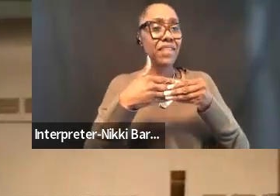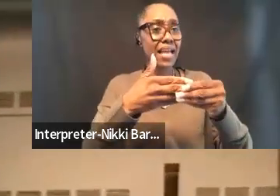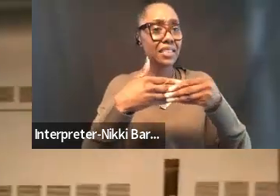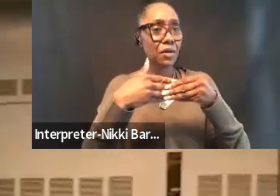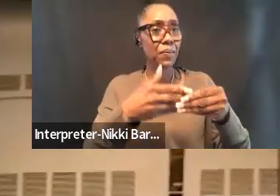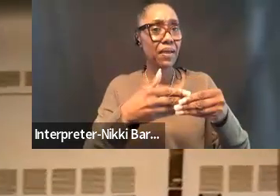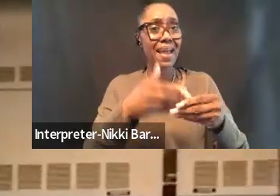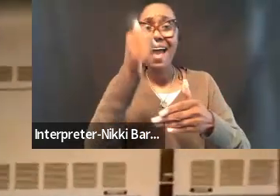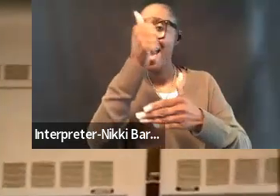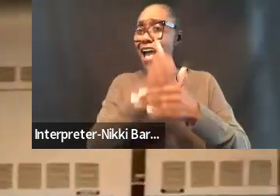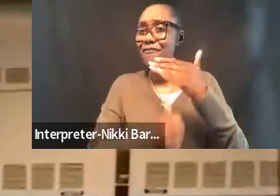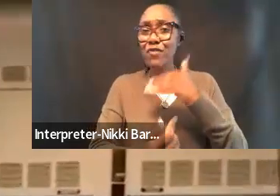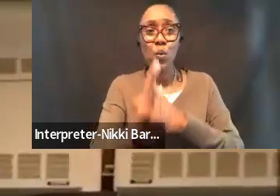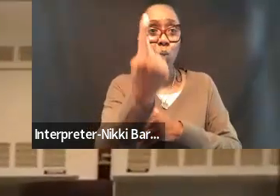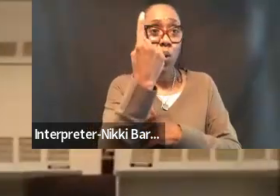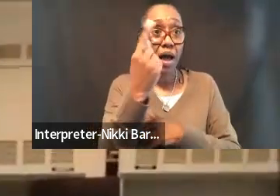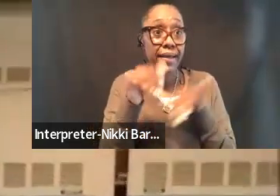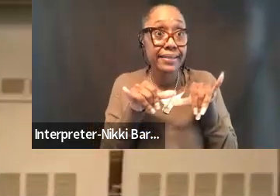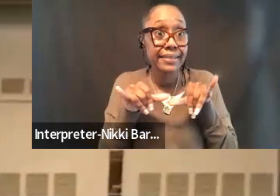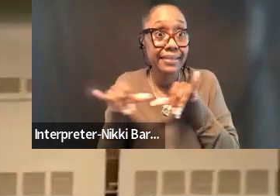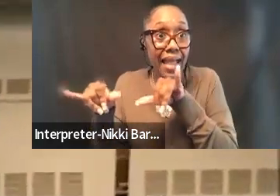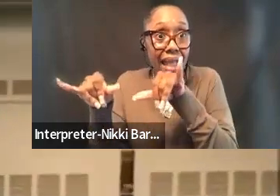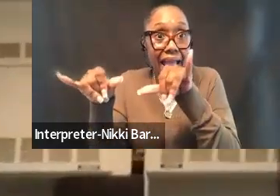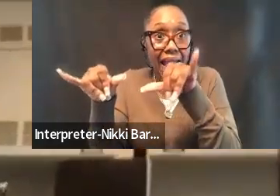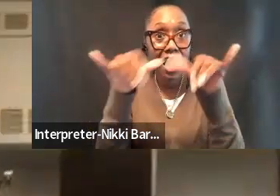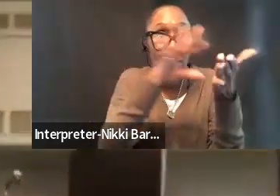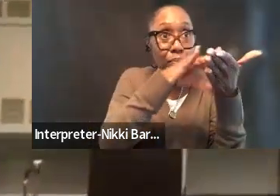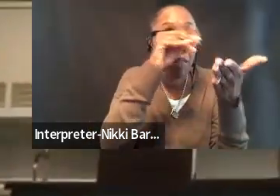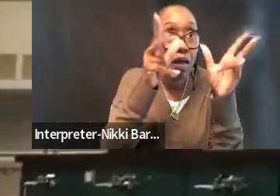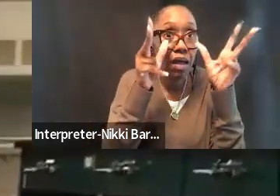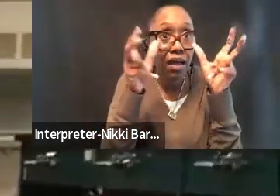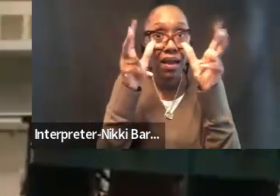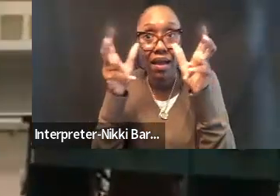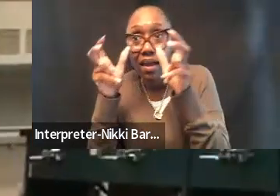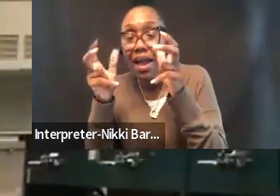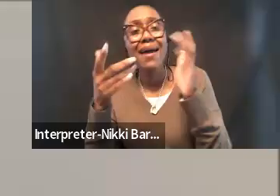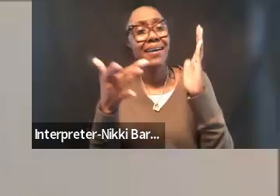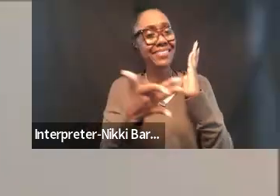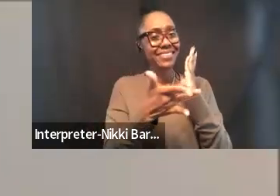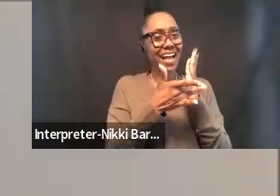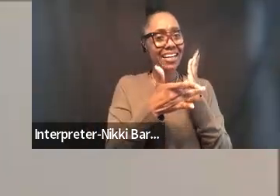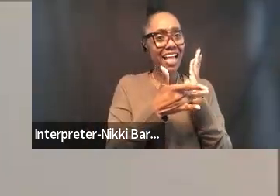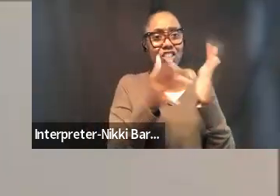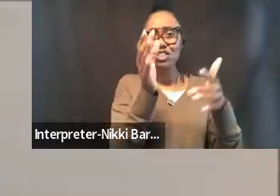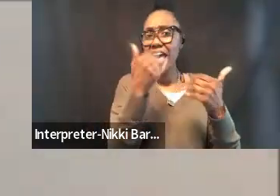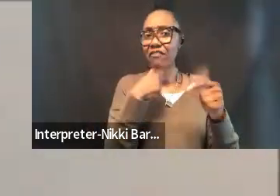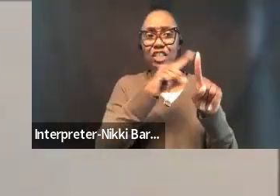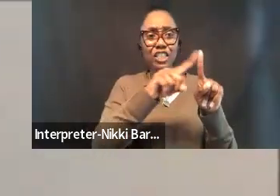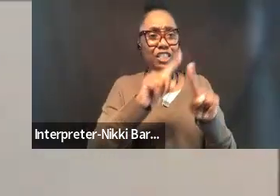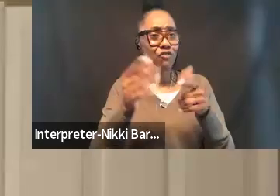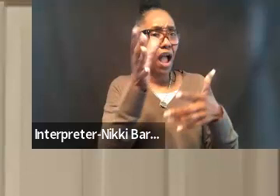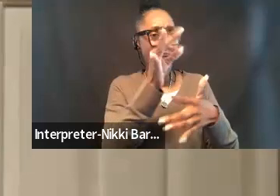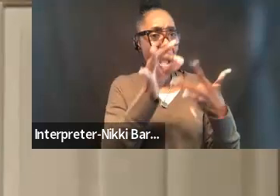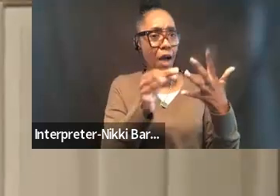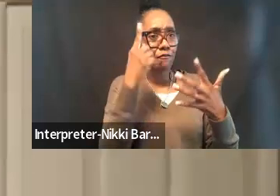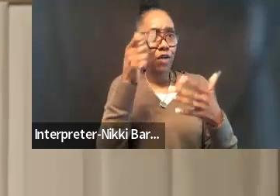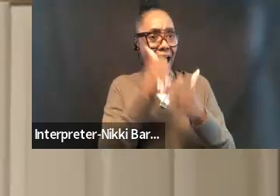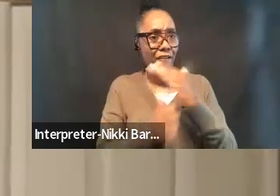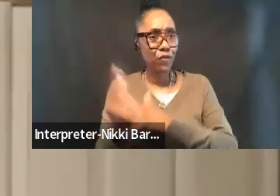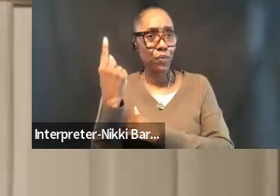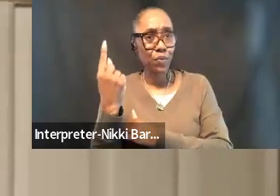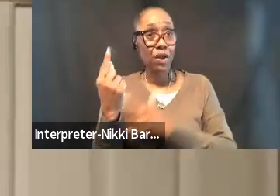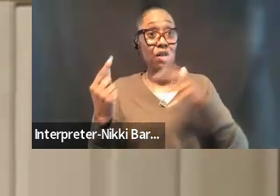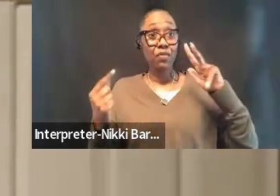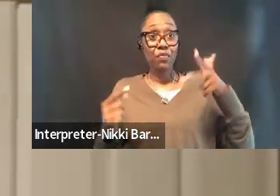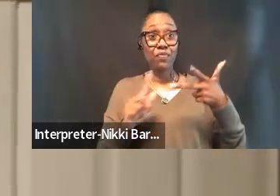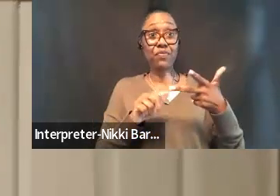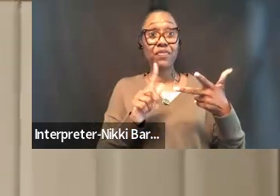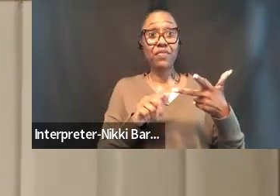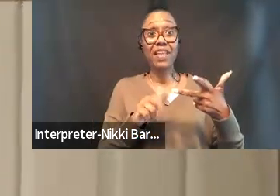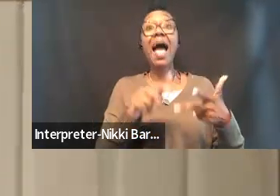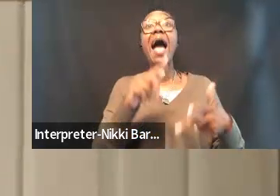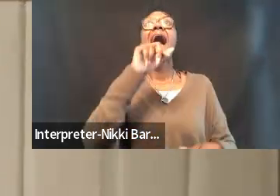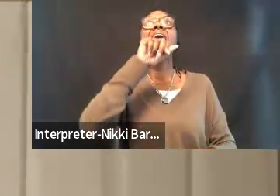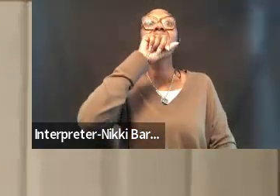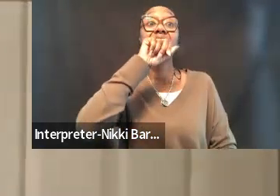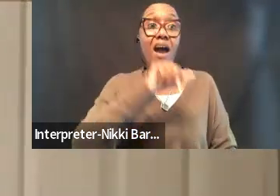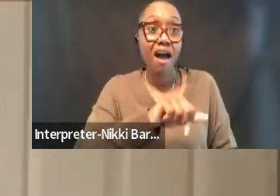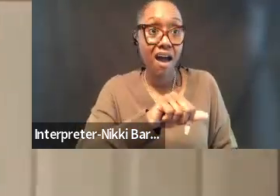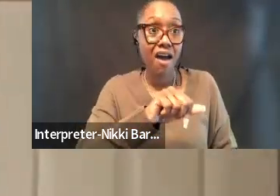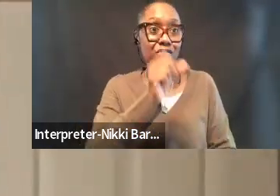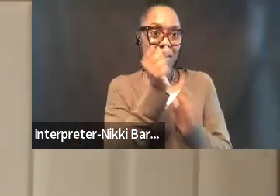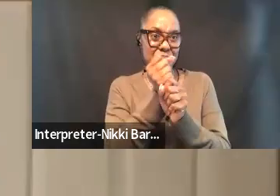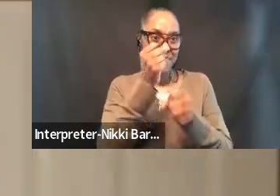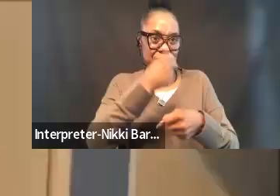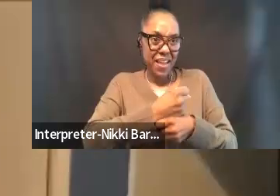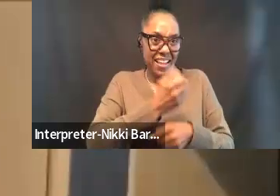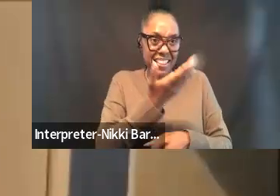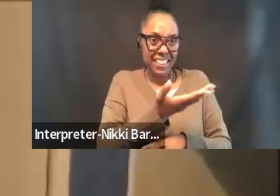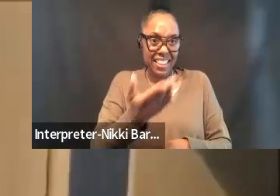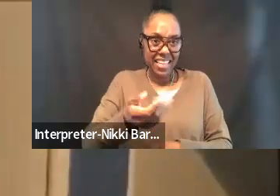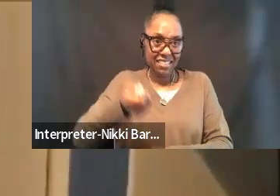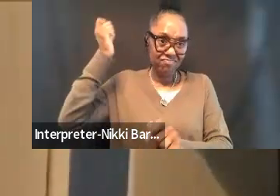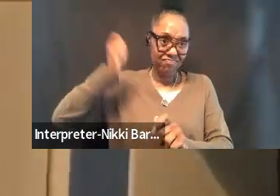Everyone learns exactly like I do. Allows you to provide options for everyone. Step 3.